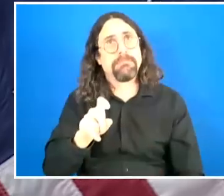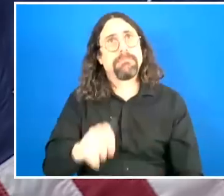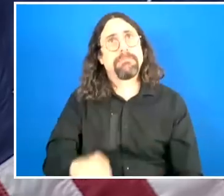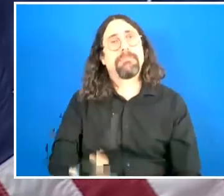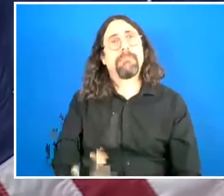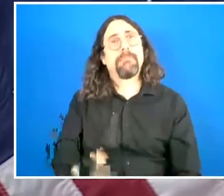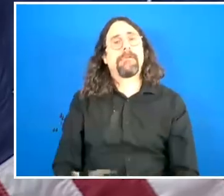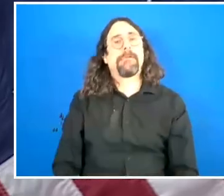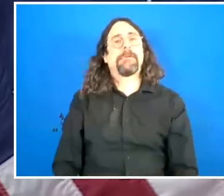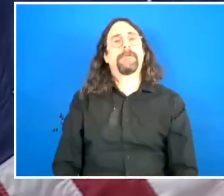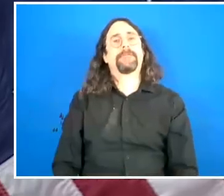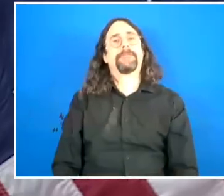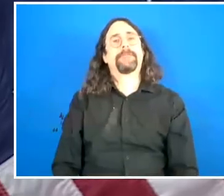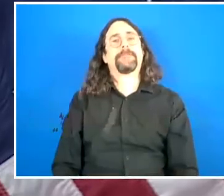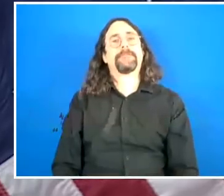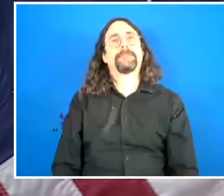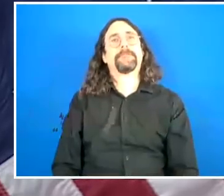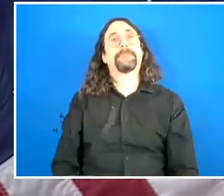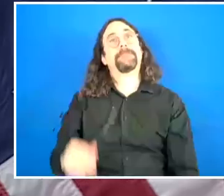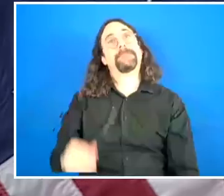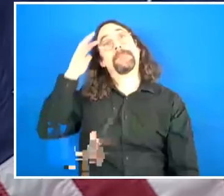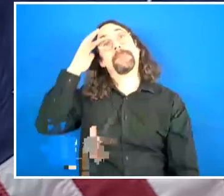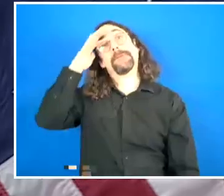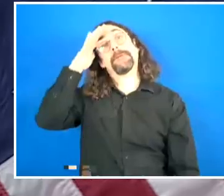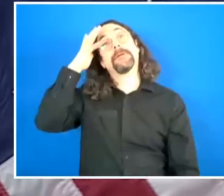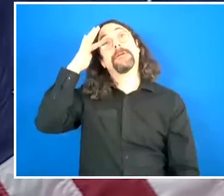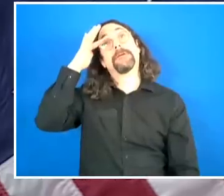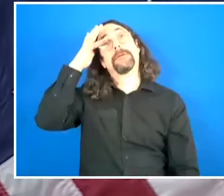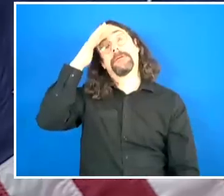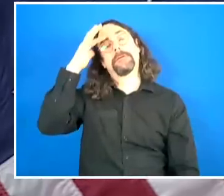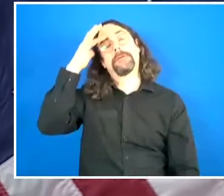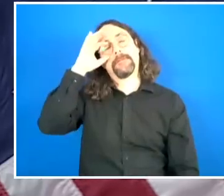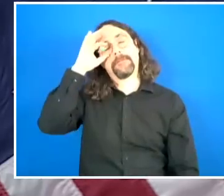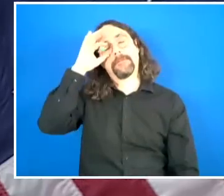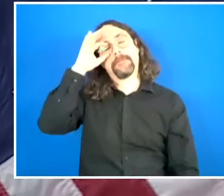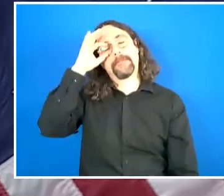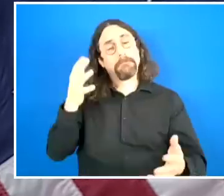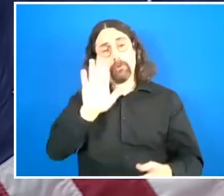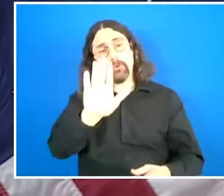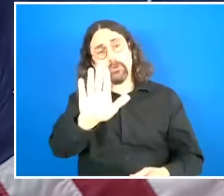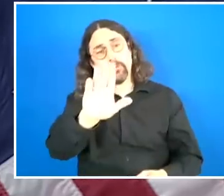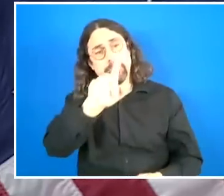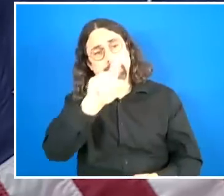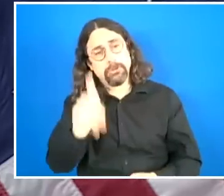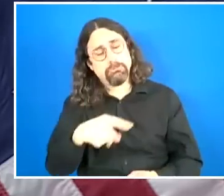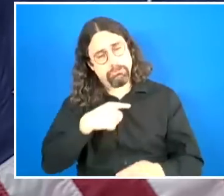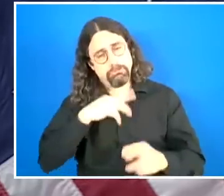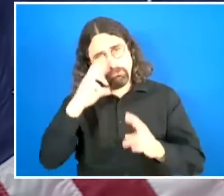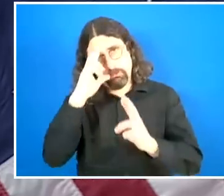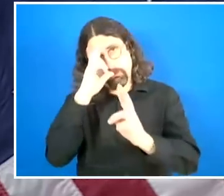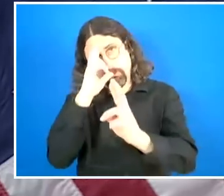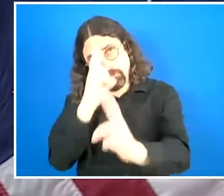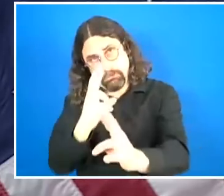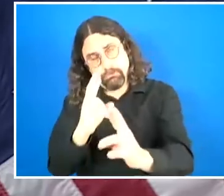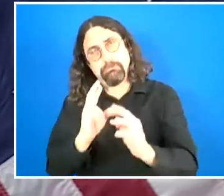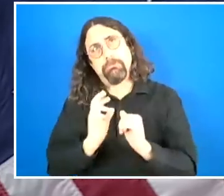DEALING WITH THE PANDEMIC THAT WE'RE EXPERIENCING RIGHT NOW? JEFF, LOOK, I RESPECT HET QUESTION.